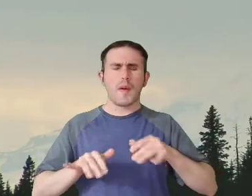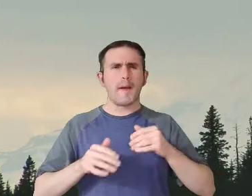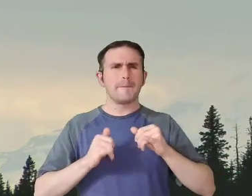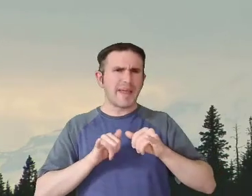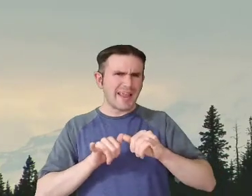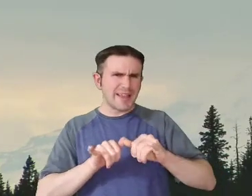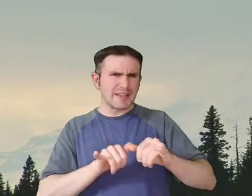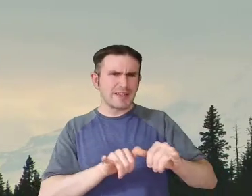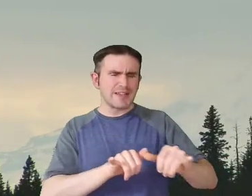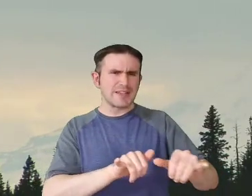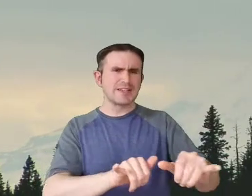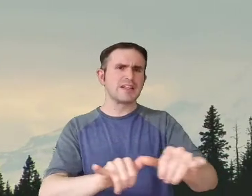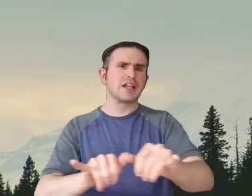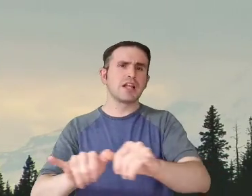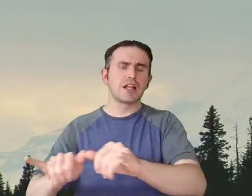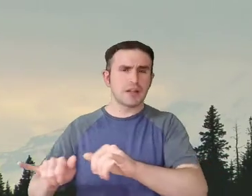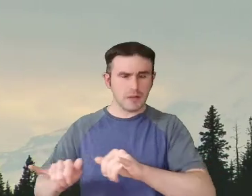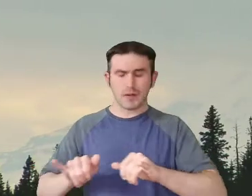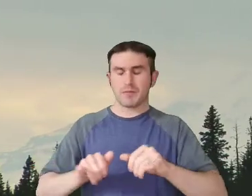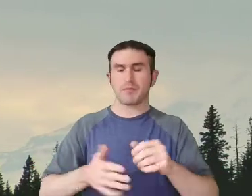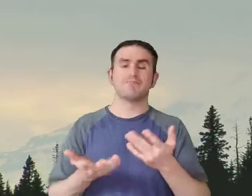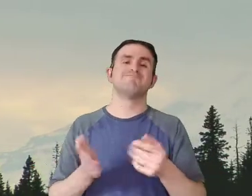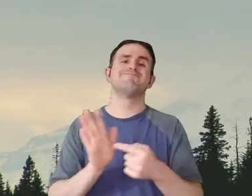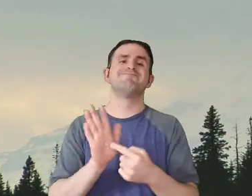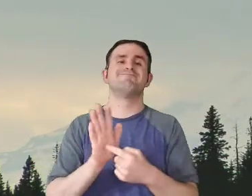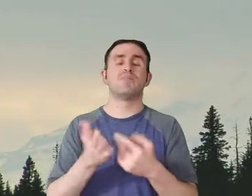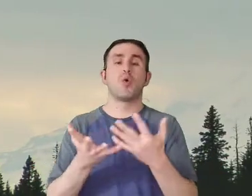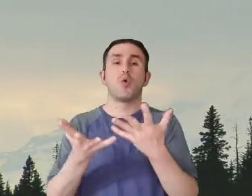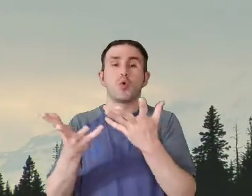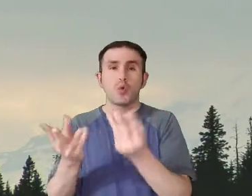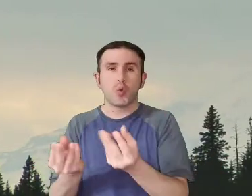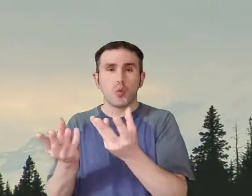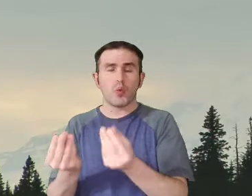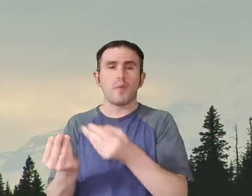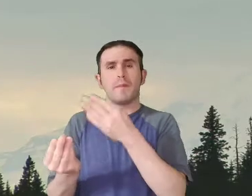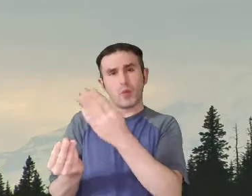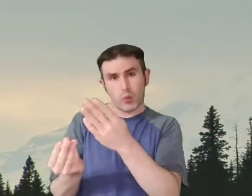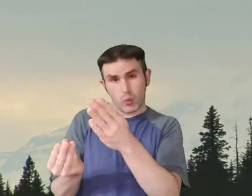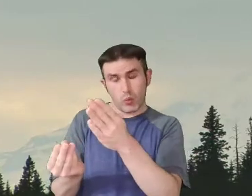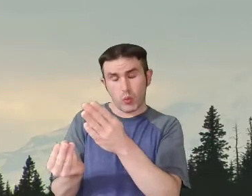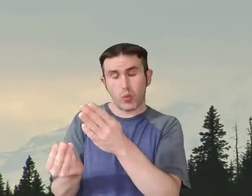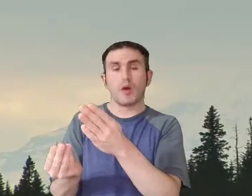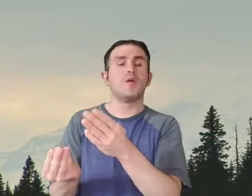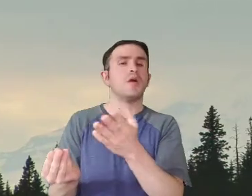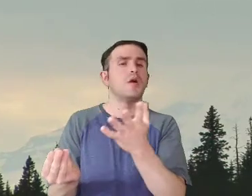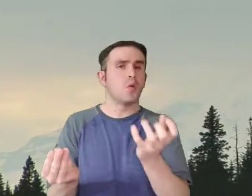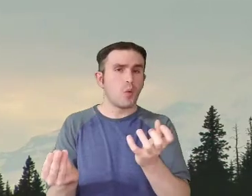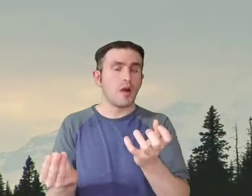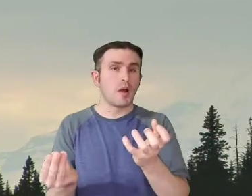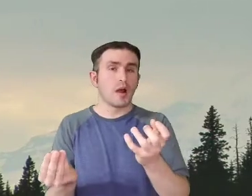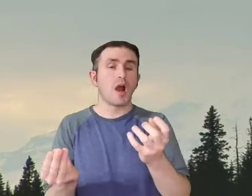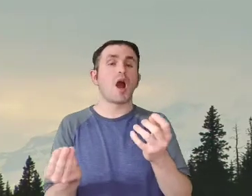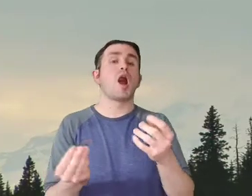keep everything muted. So like, if you pick, let's say like a soft, uh... blue and you want all of